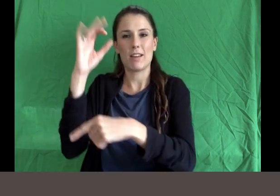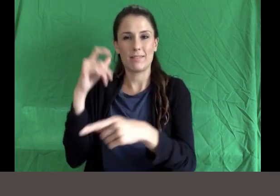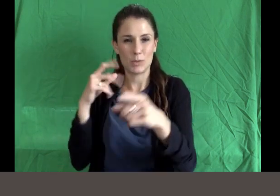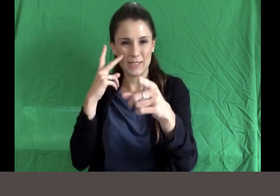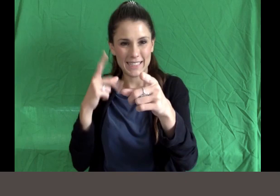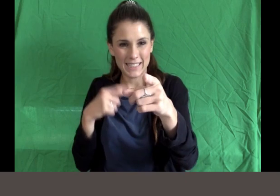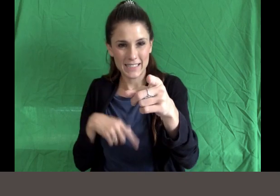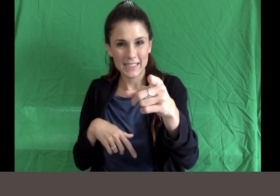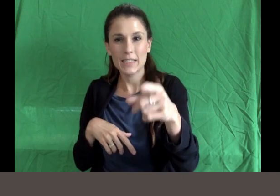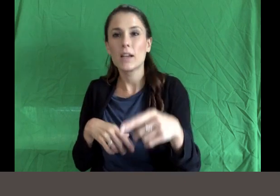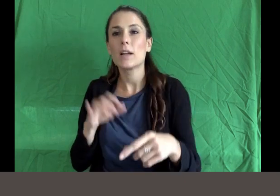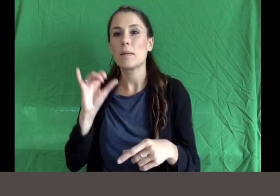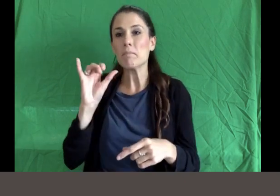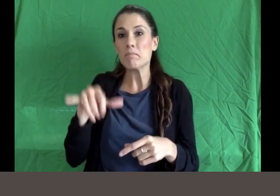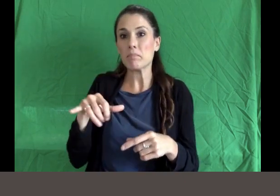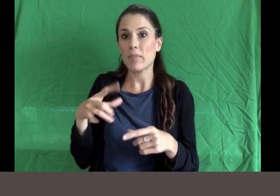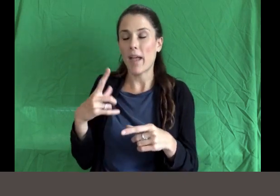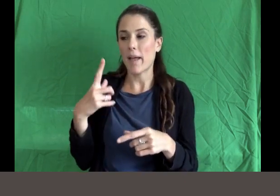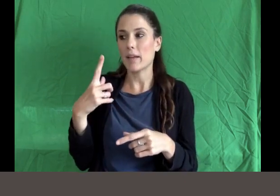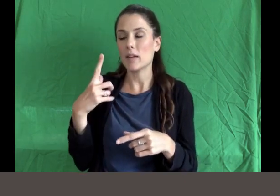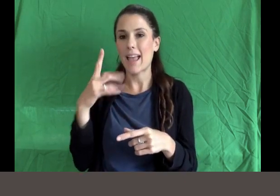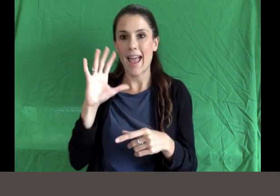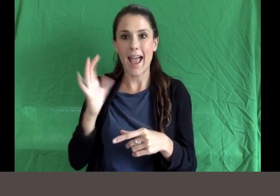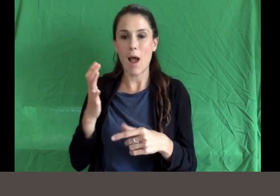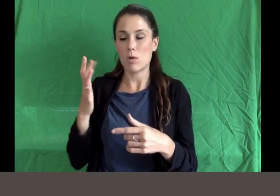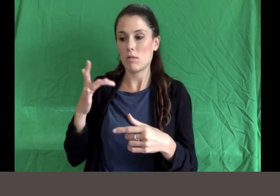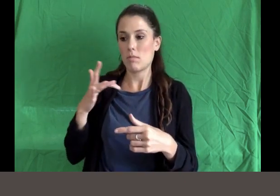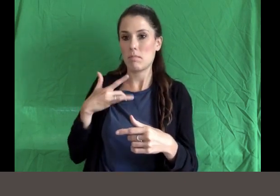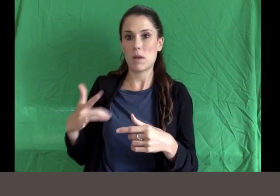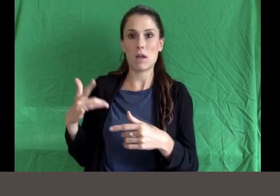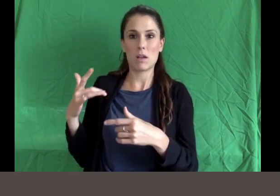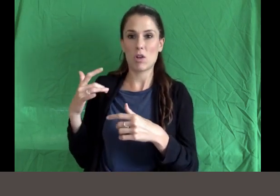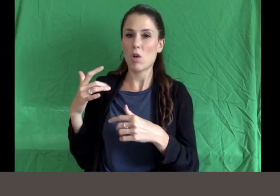represent right the 25th percentile here on the bottom the median here in orange and then the